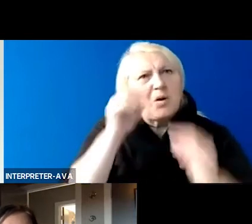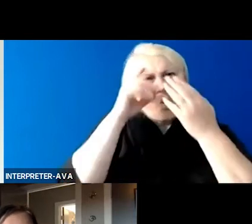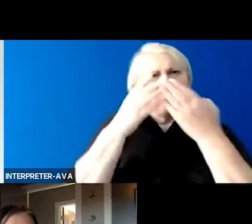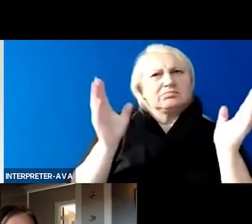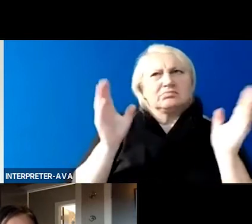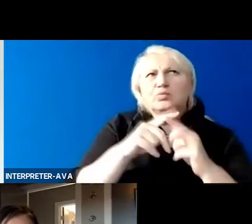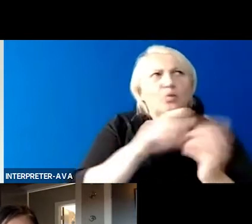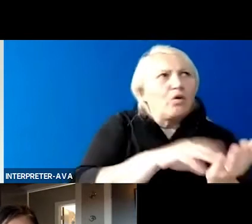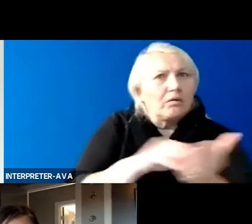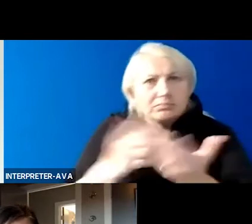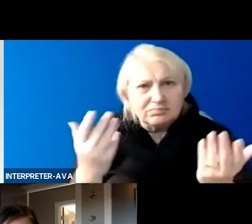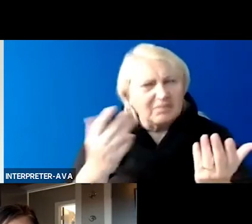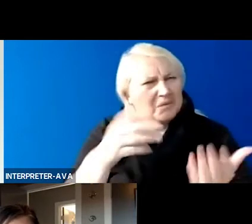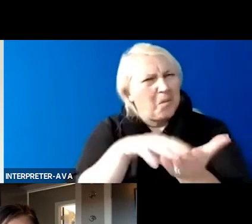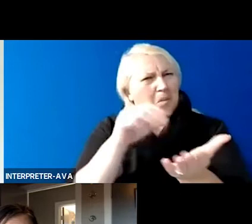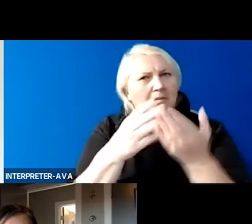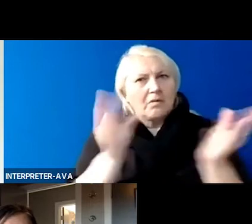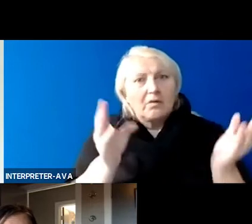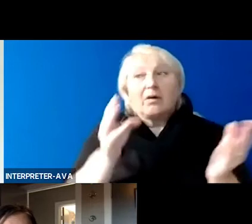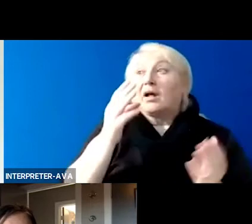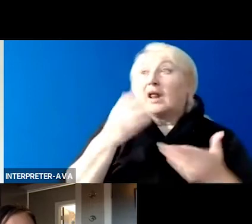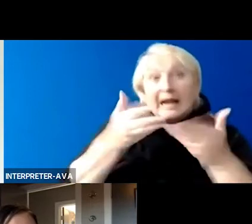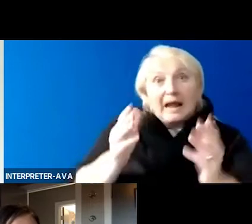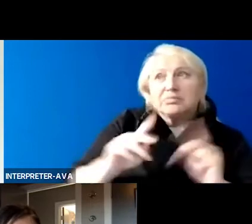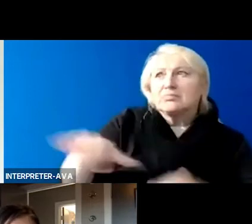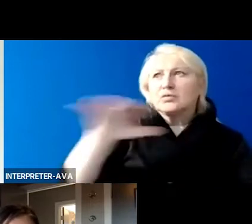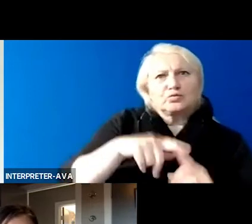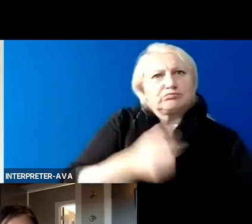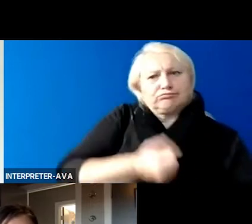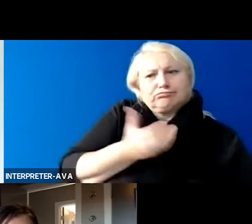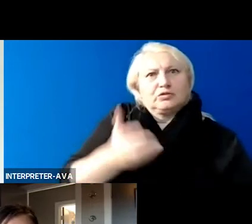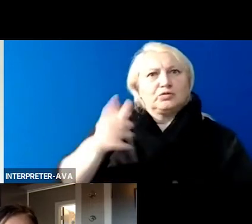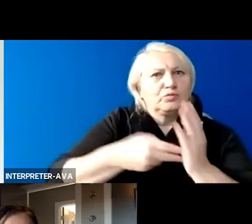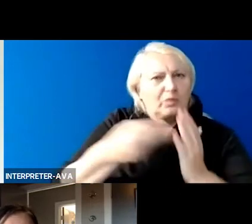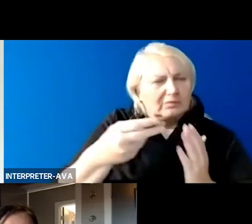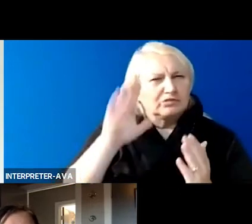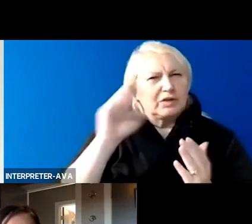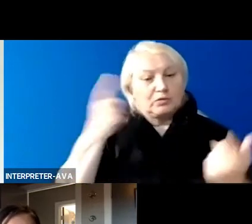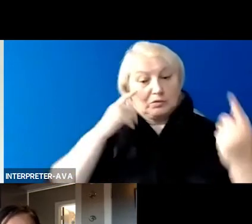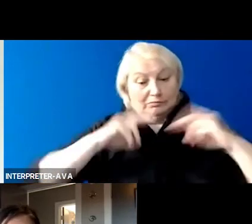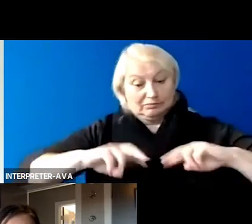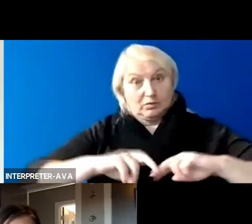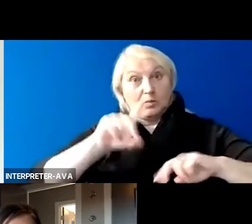Be open to someone else speaking your truth. Trying to build, not selling—when you speak, converse, don’t pitch.